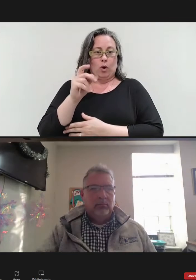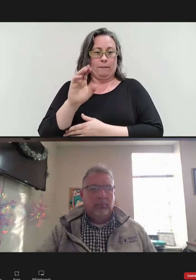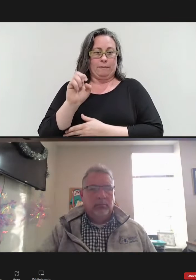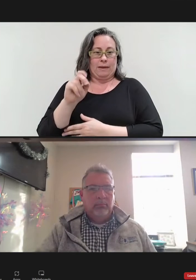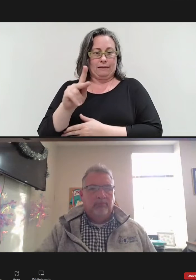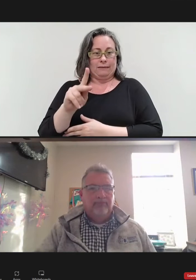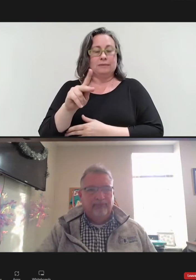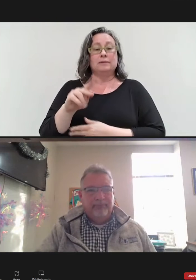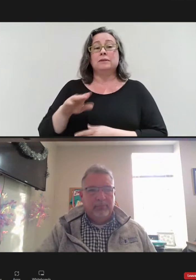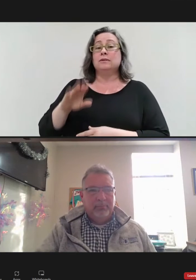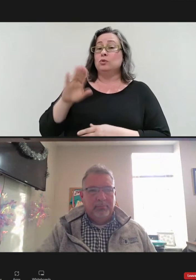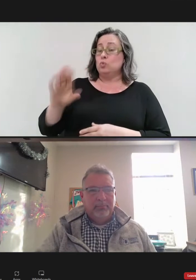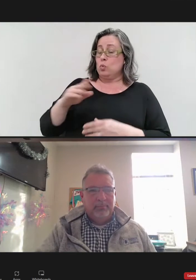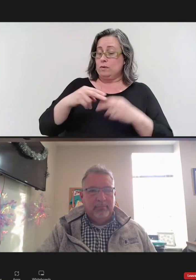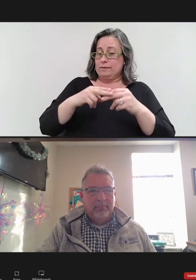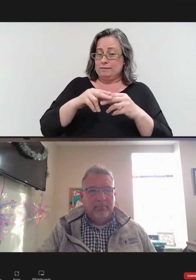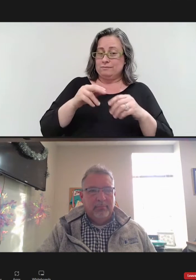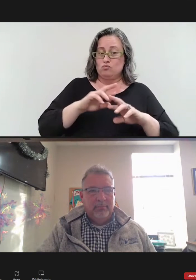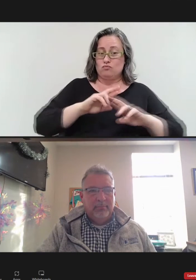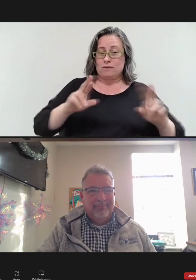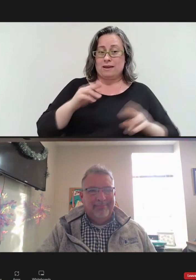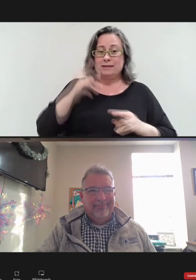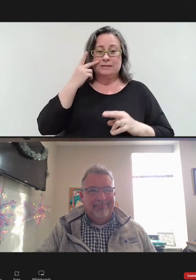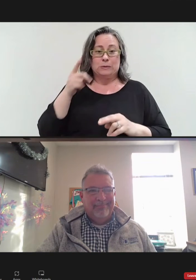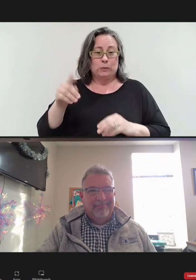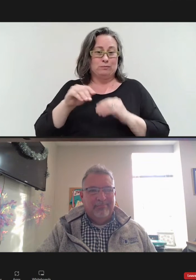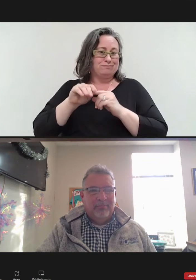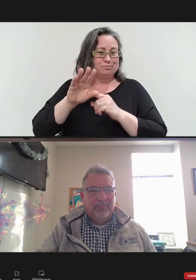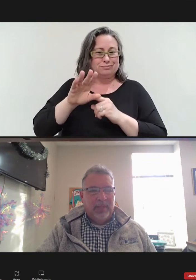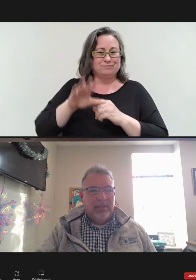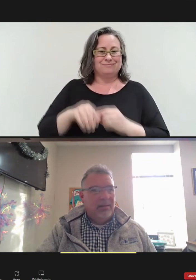your slides are up. I see you on video. You have the floor.